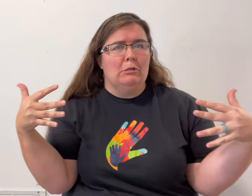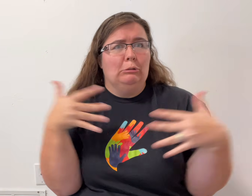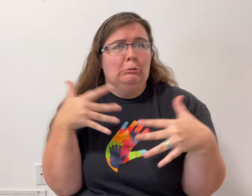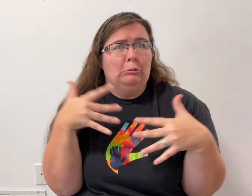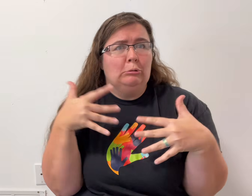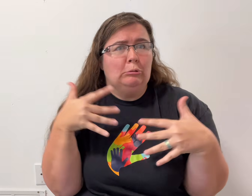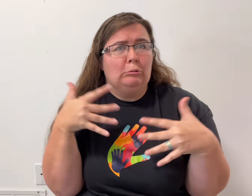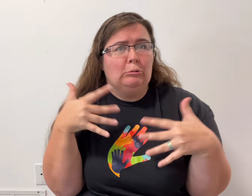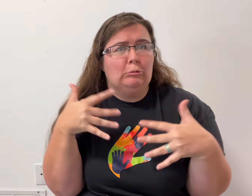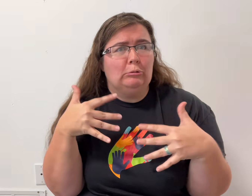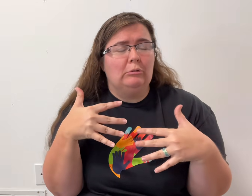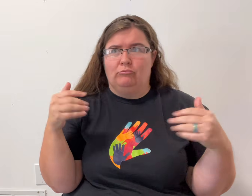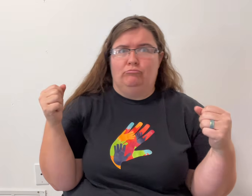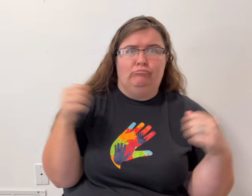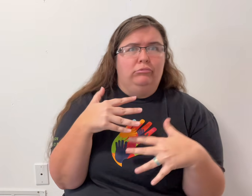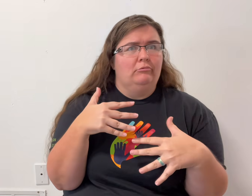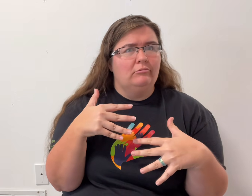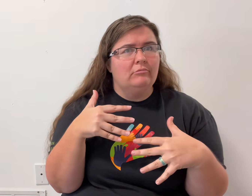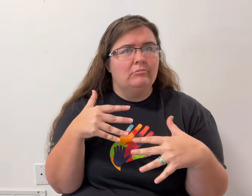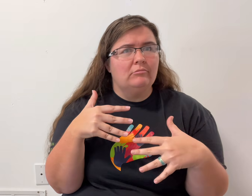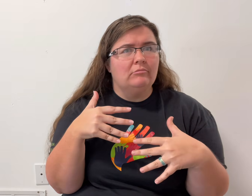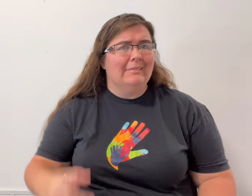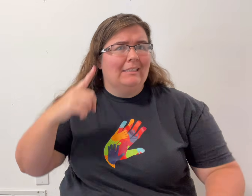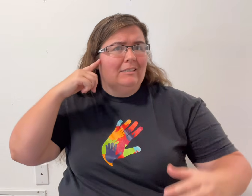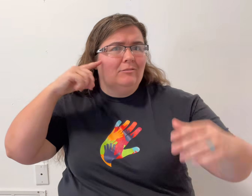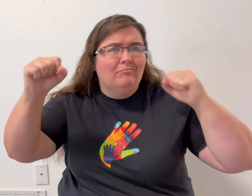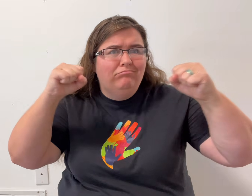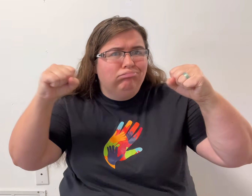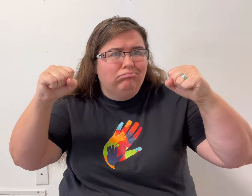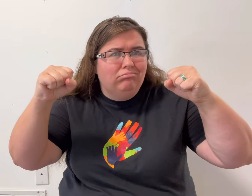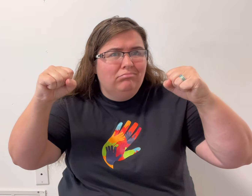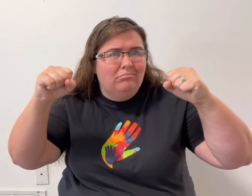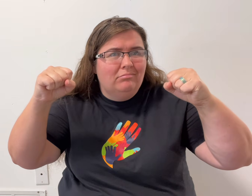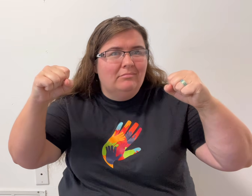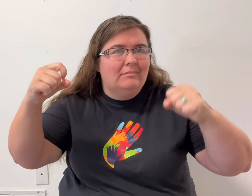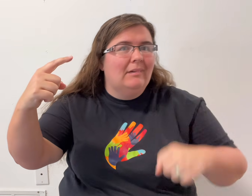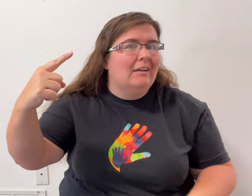He is NERVOUS or he is SCARED. Then she signs LOUD-NOISE: